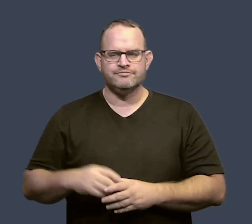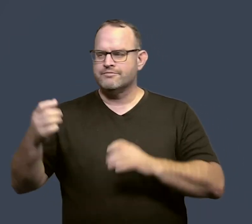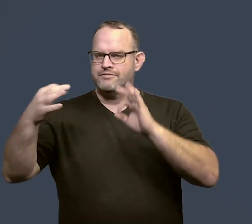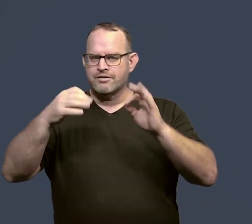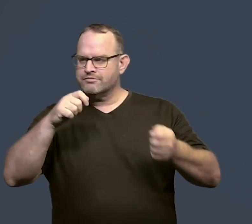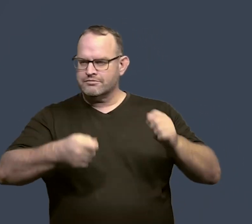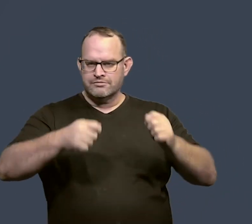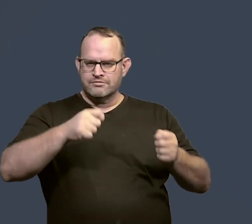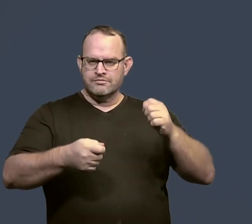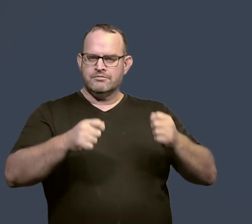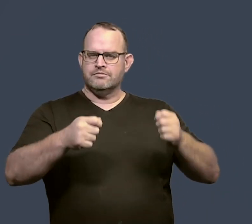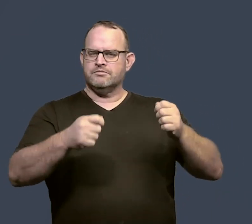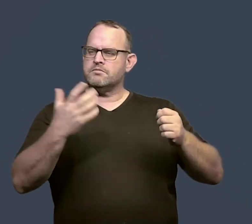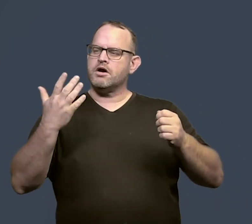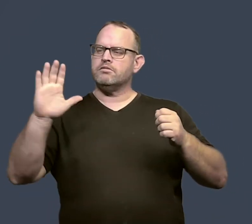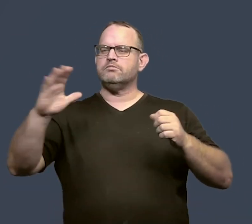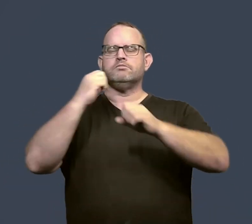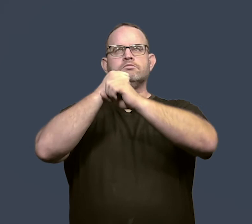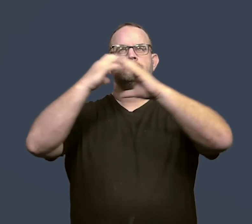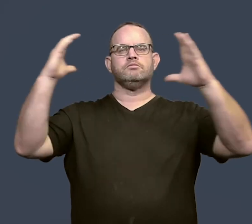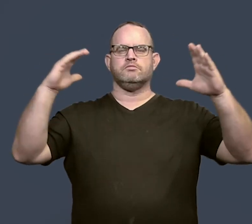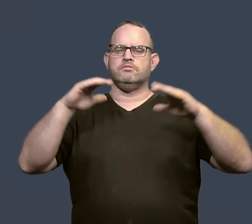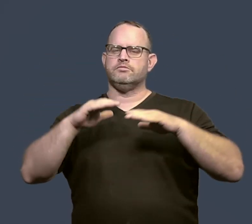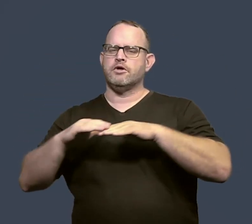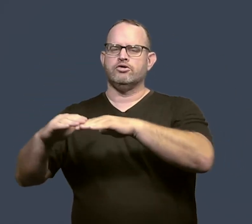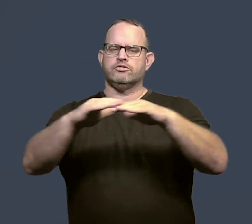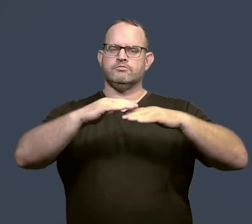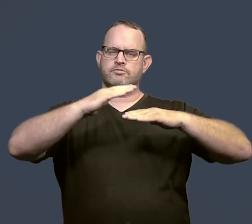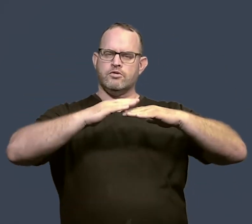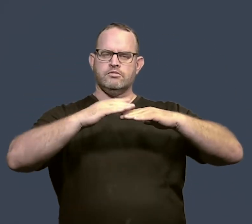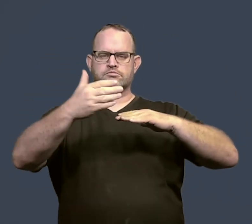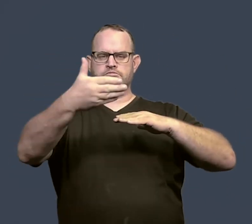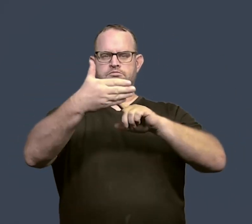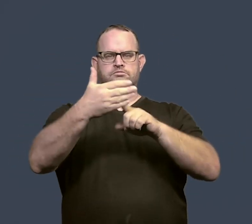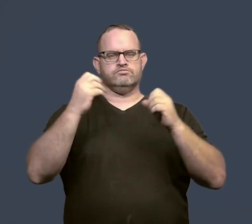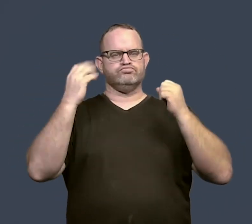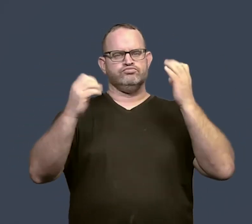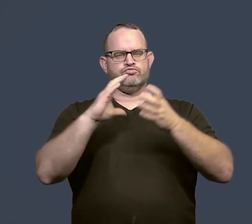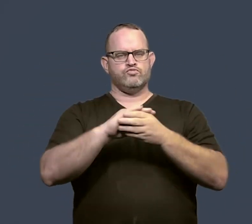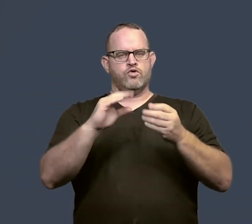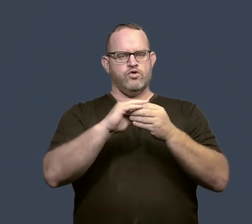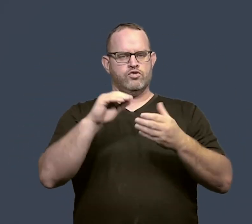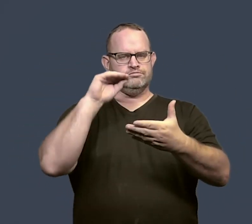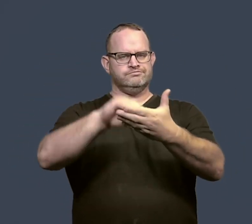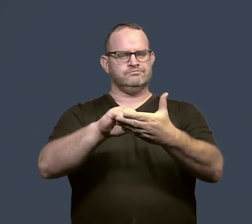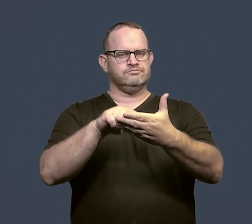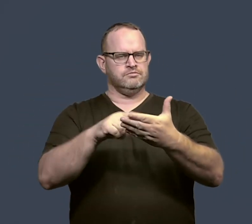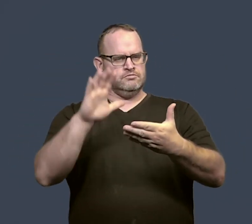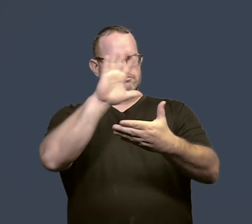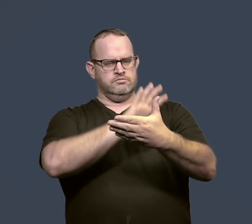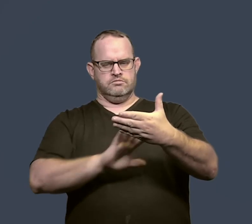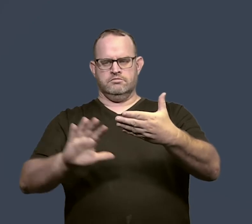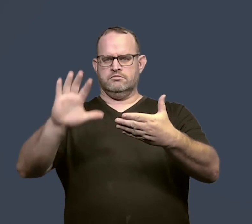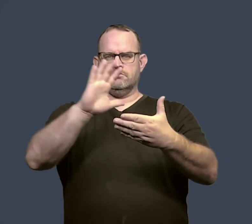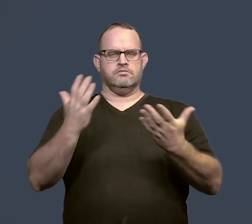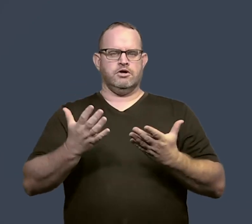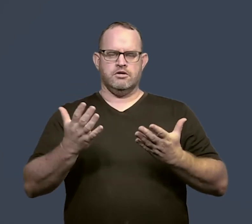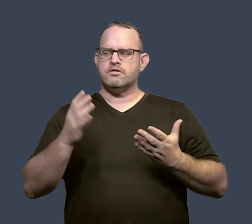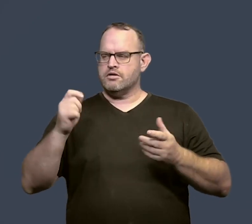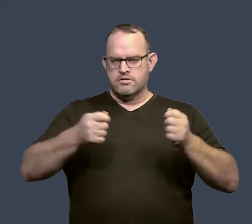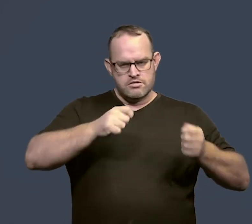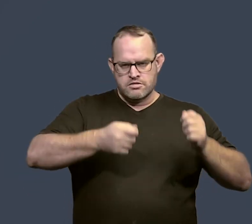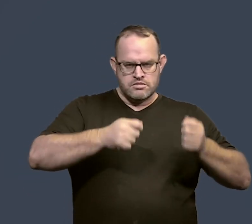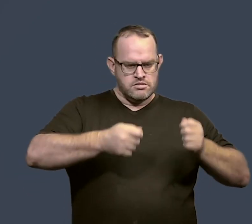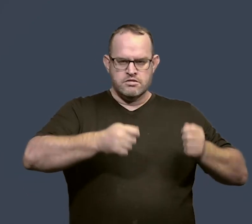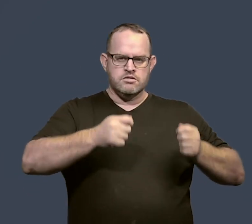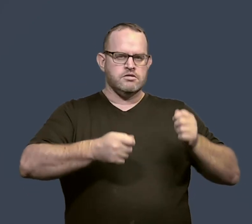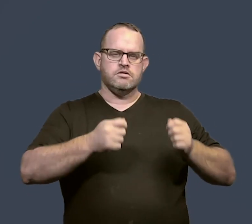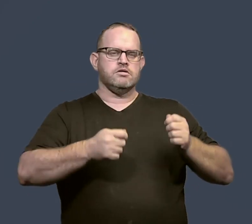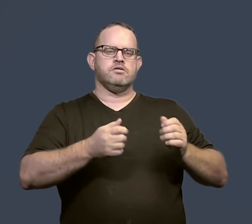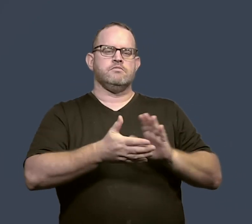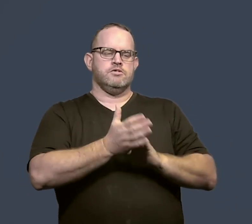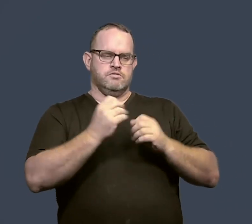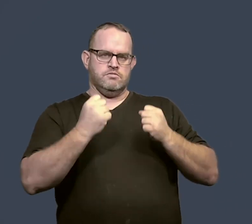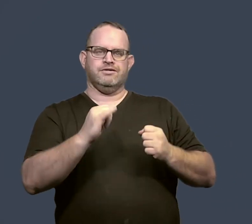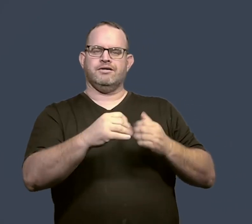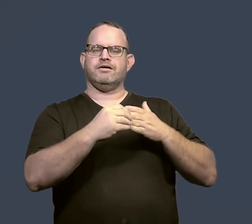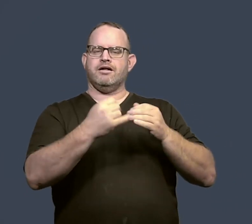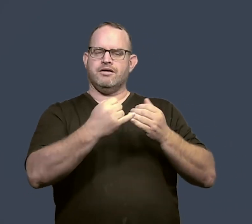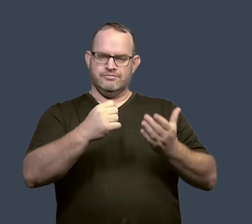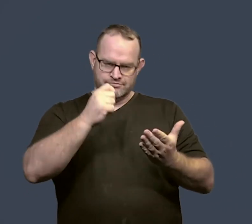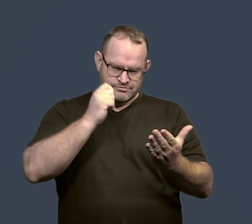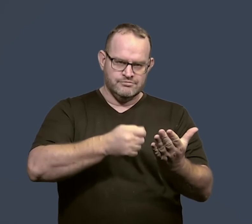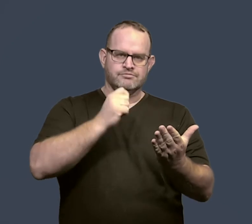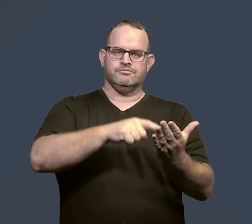Their input helped strengthen the guidelines, including expected minimum standards for sign language storybooks.